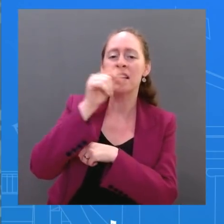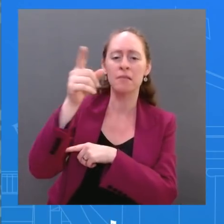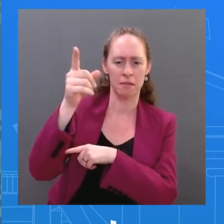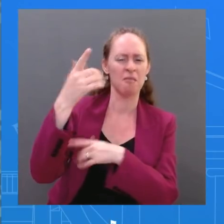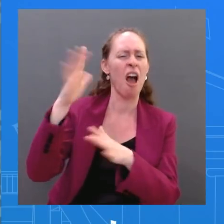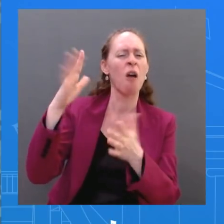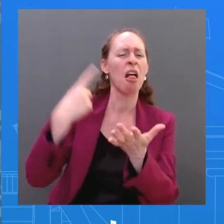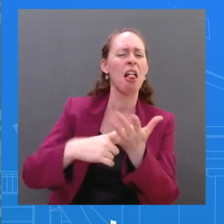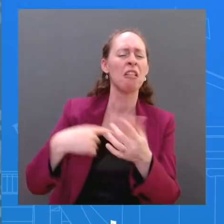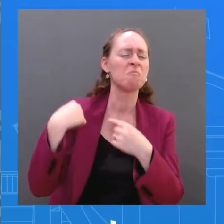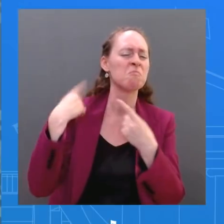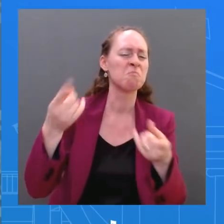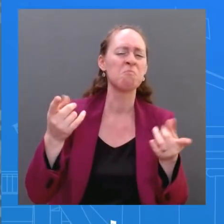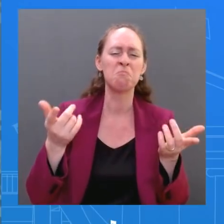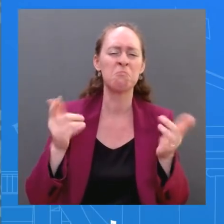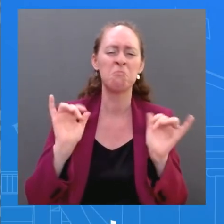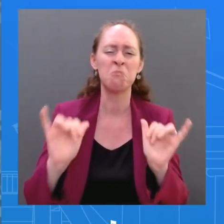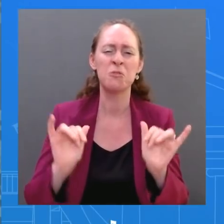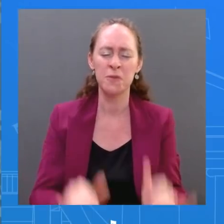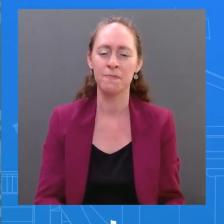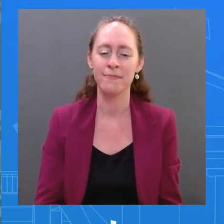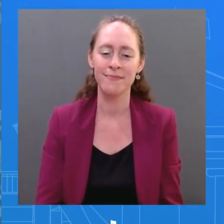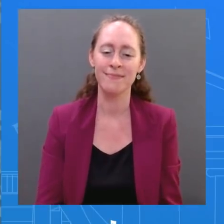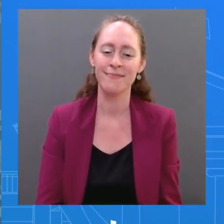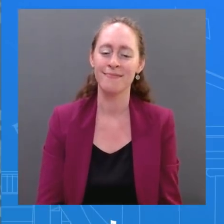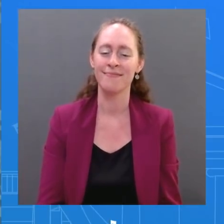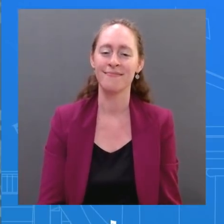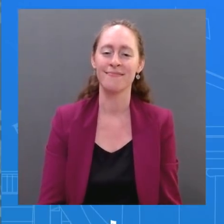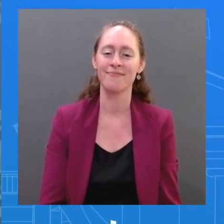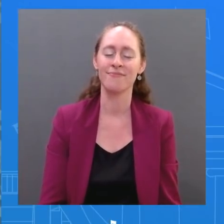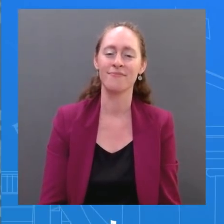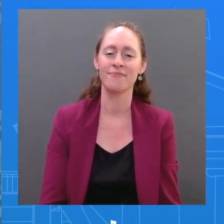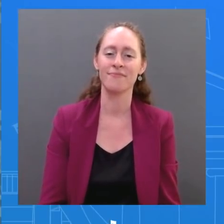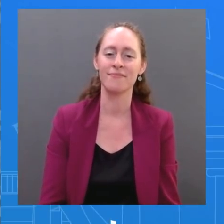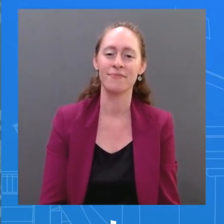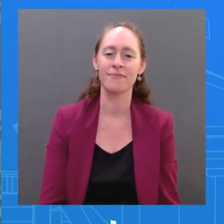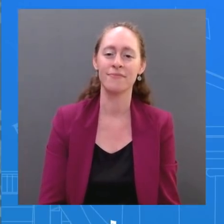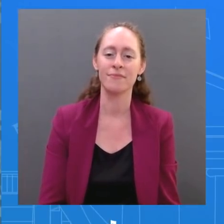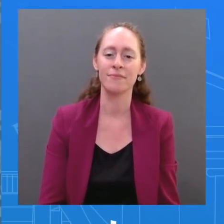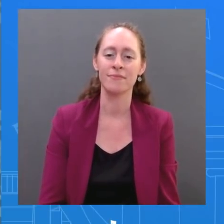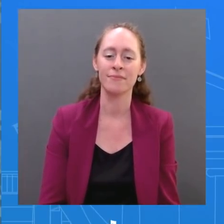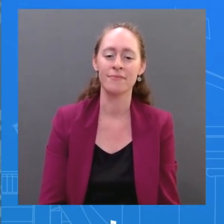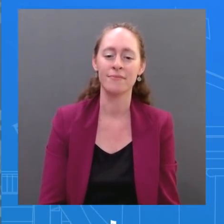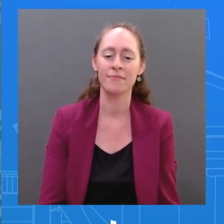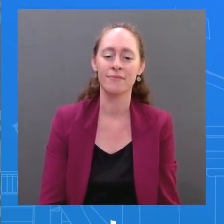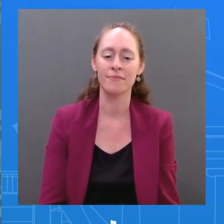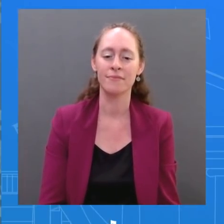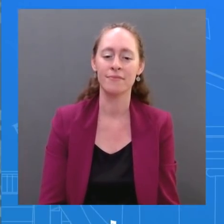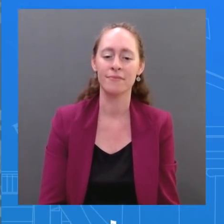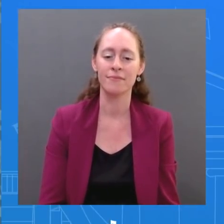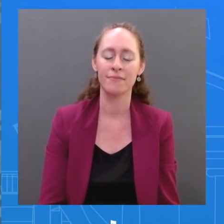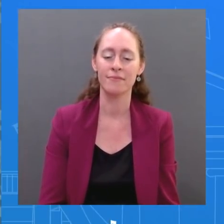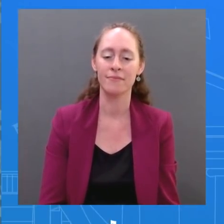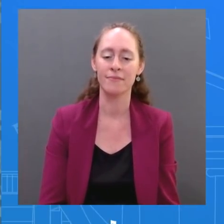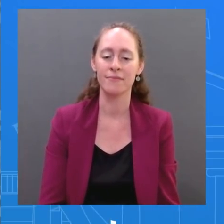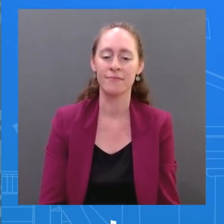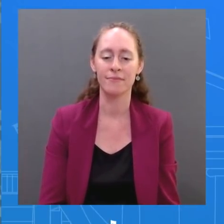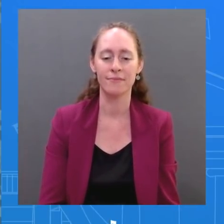I know, April, I said I was going to come to you on, I think, Brittney Griner. Was that your -- The Press: Yes -- >> Ms. Jean-Pierre: Okay. The Press: -- and on something else. Yes. Ms. Jean-Pierre: Okay. The Press: On Brittney Griner: